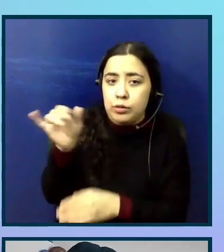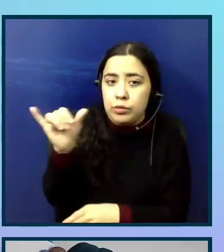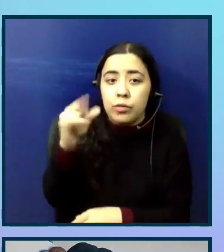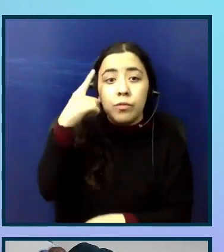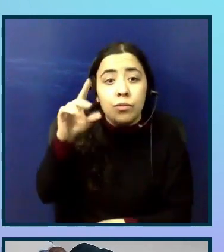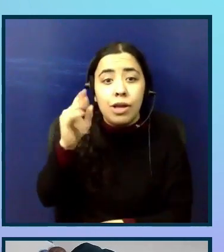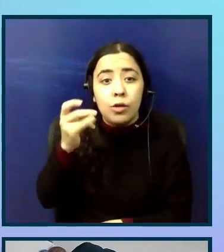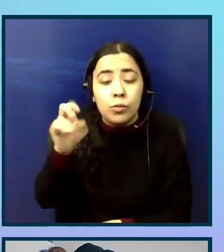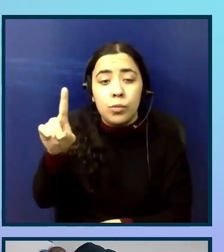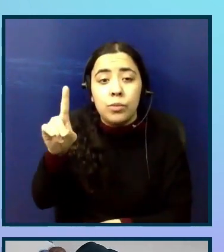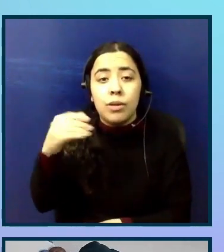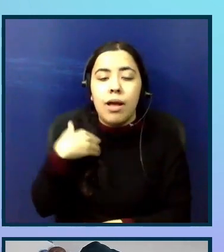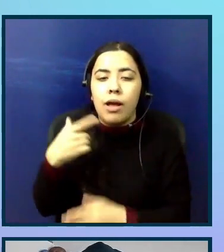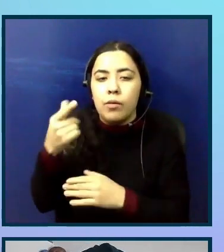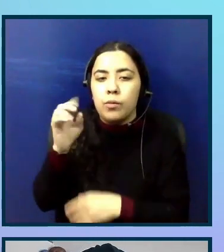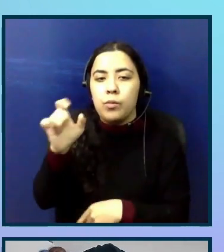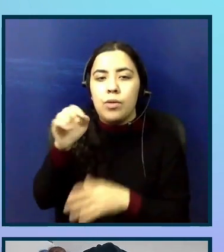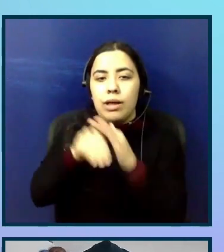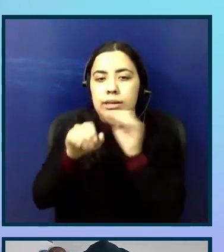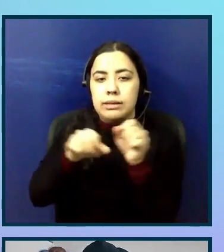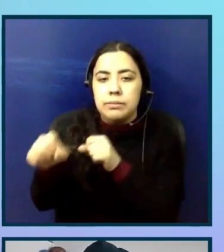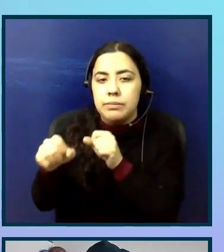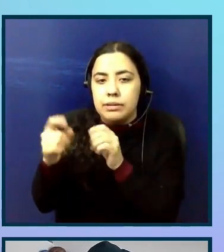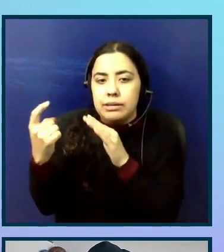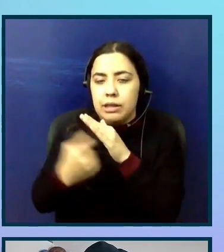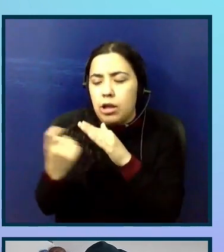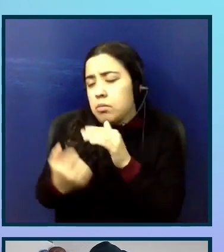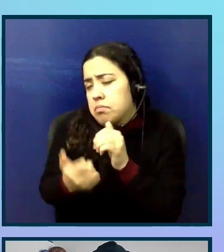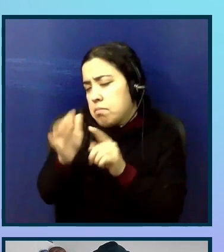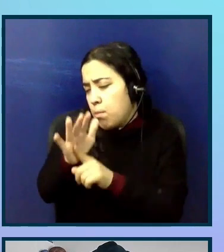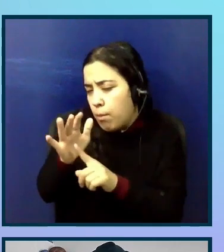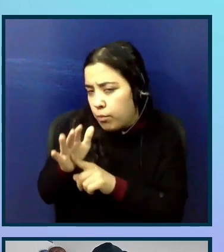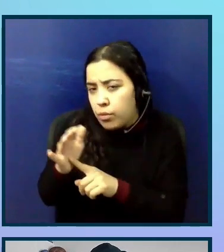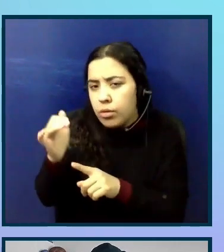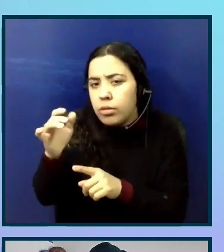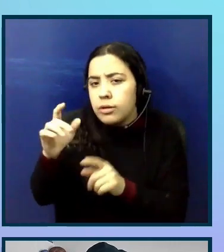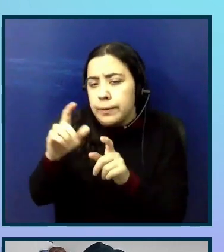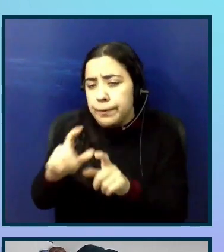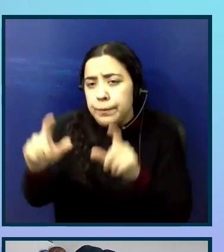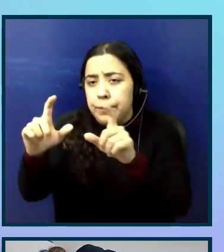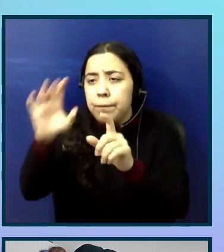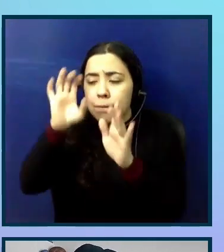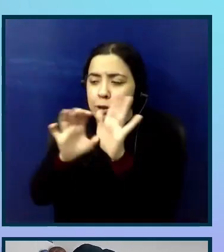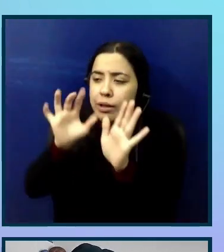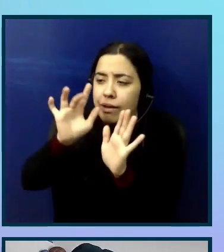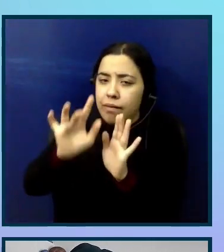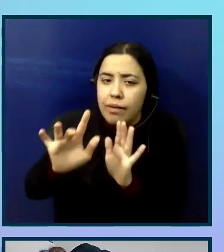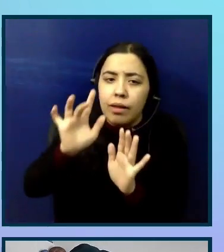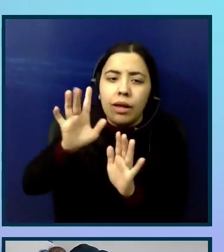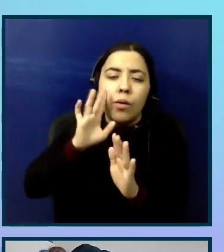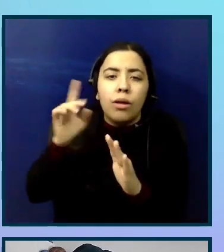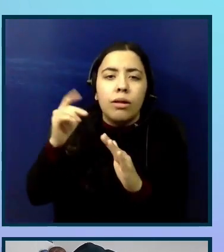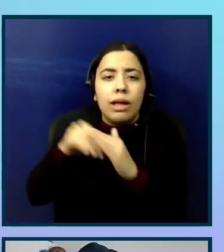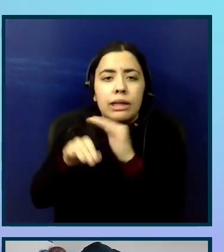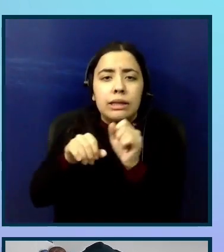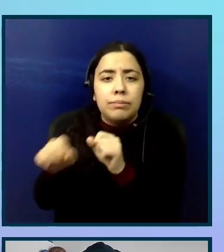It's still the most popular tool. It's just little widget that shows up, you can press it. And it'll scan gives you accessibility results right then and there.